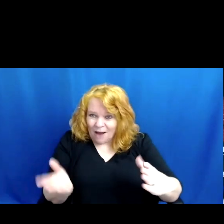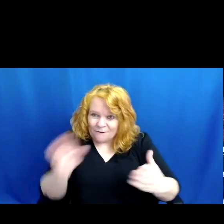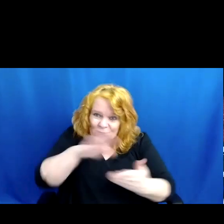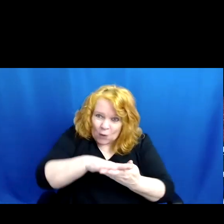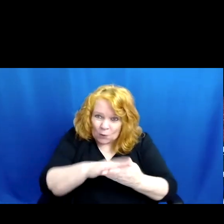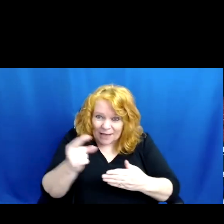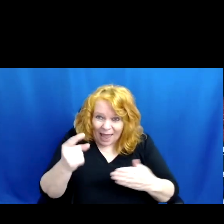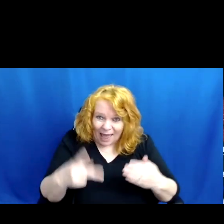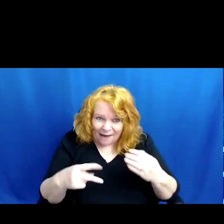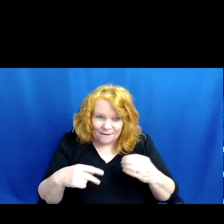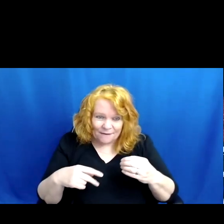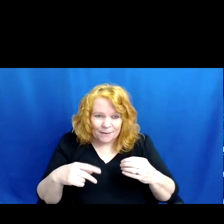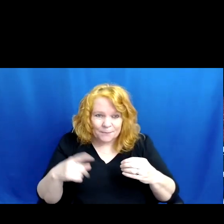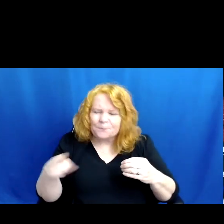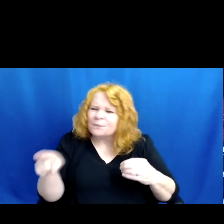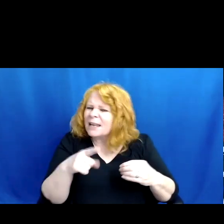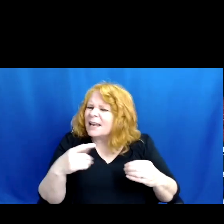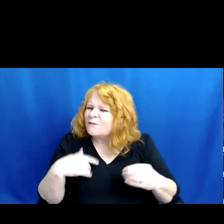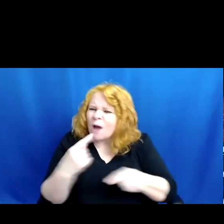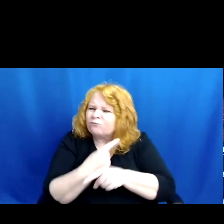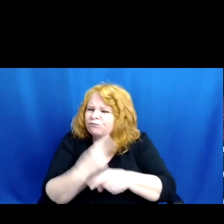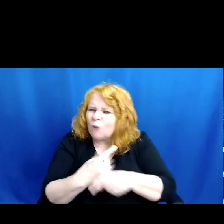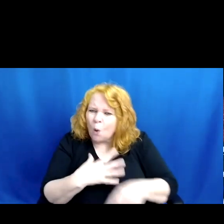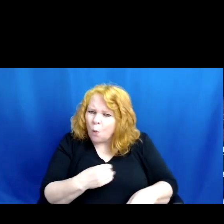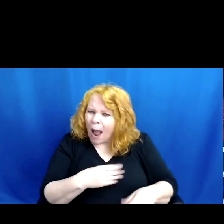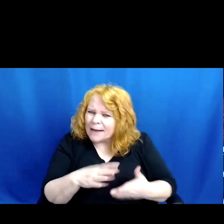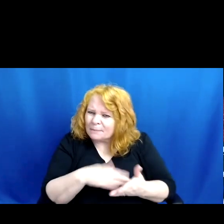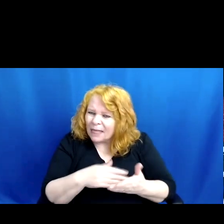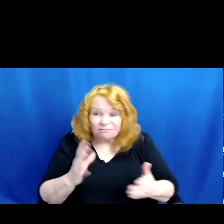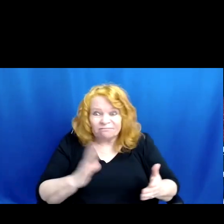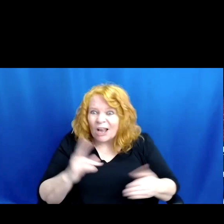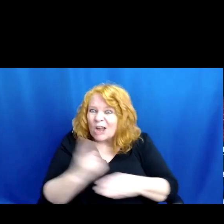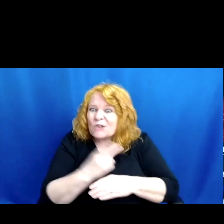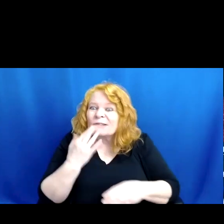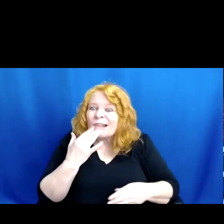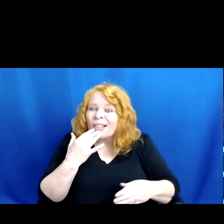If you have a plain white plate just color it green. I am going to fold that in half first of all.